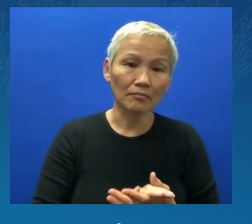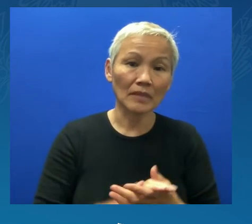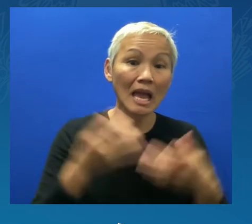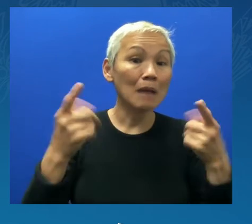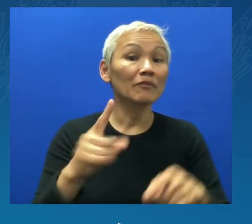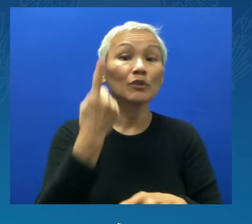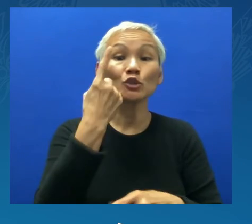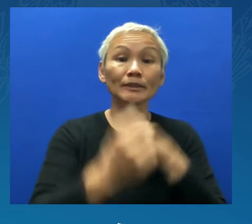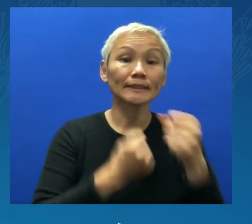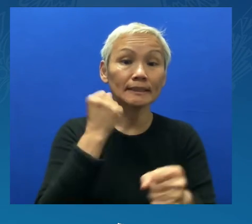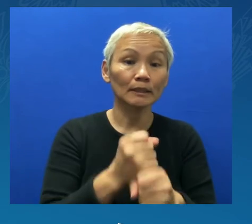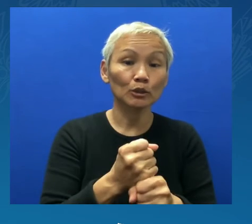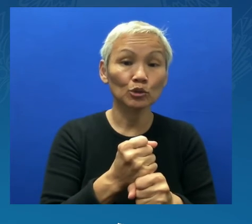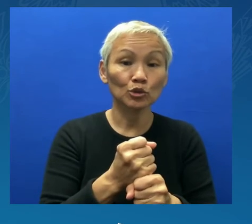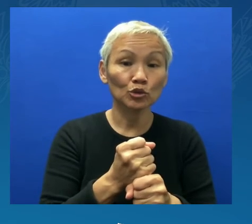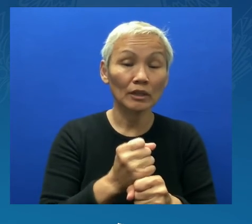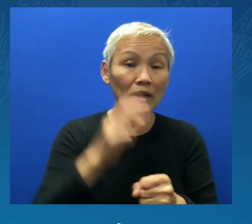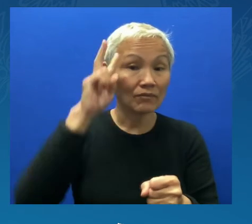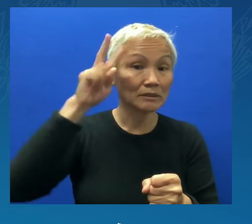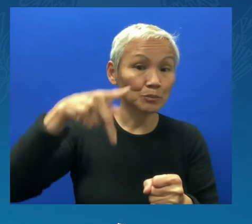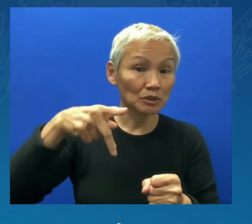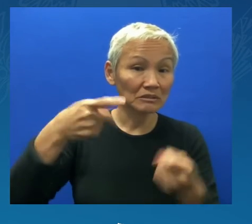was then-Chancellor Angela Merkel of Germany,